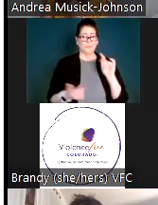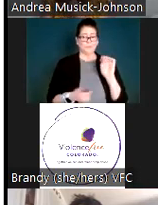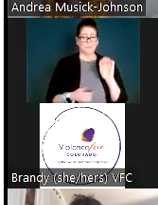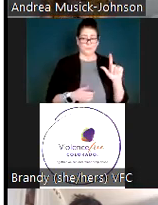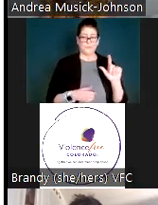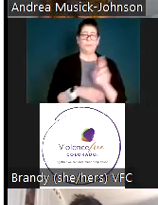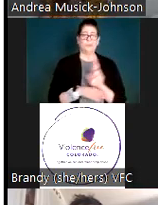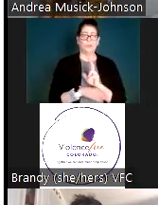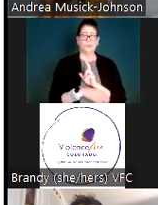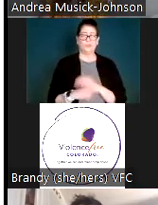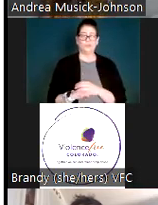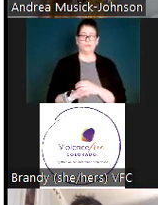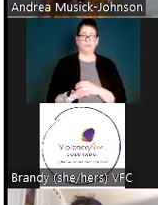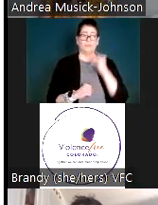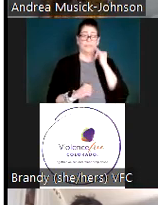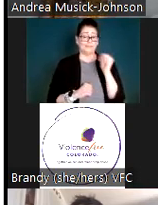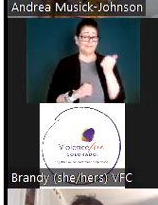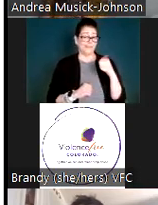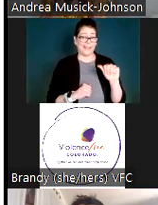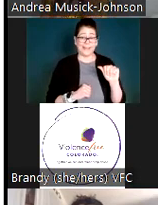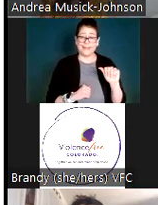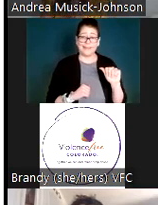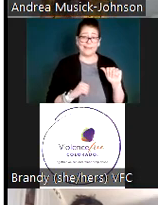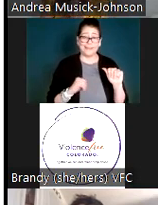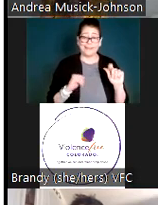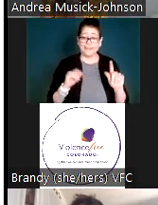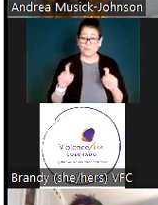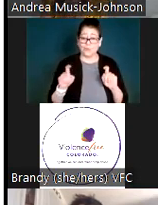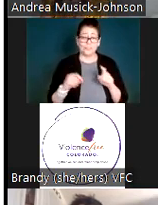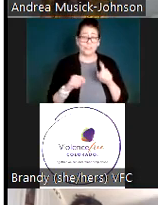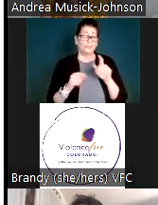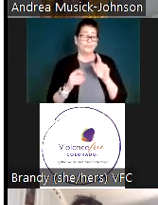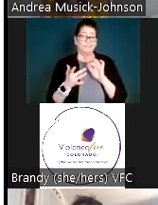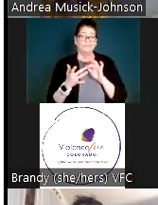If you have any questions, you can contact, like I said, you can contact Robert or myself.